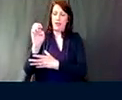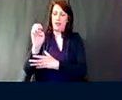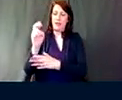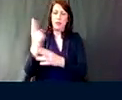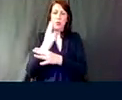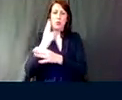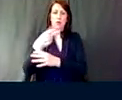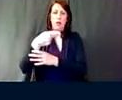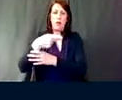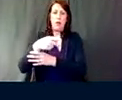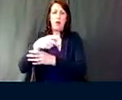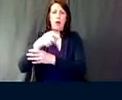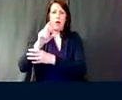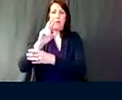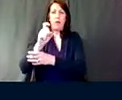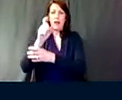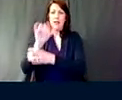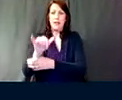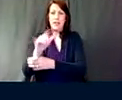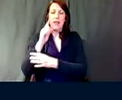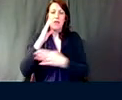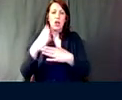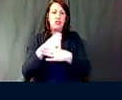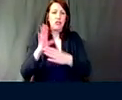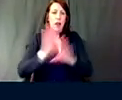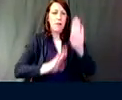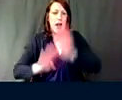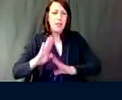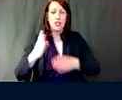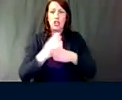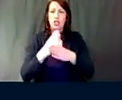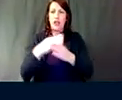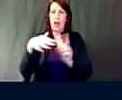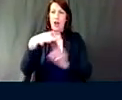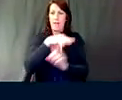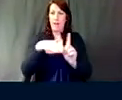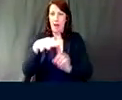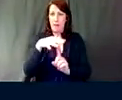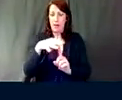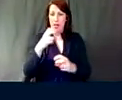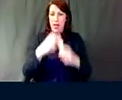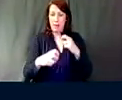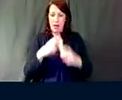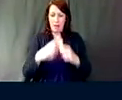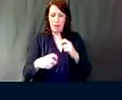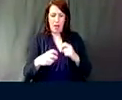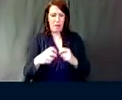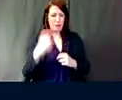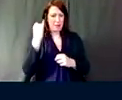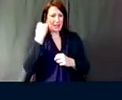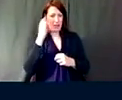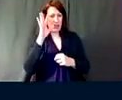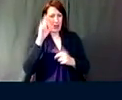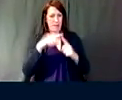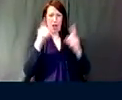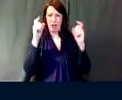LITERATURE RACE HAS BEEN USED AS PROXY FOR SHARED BIOLOGY AND SHARED ENVIRONMENT. THE PROBLEM THOUGH IS WHEN WE